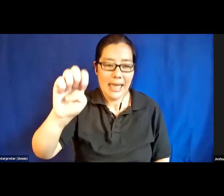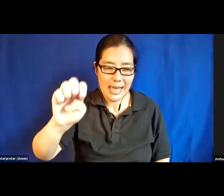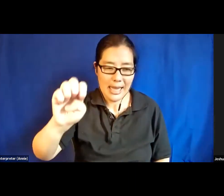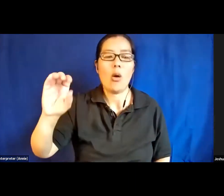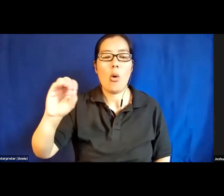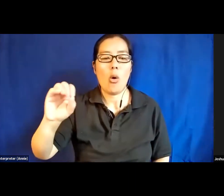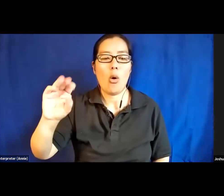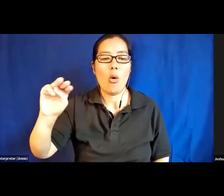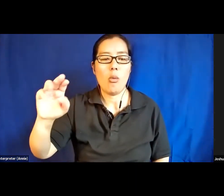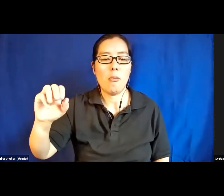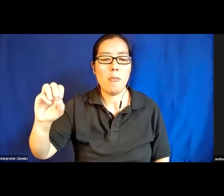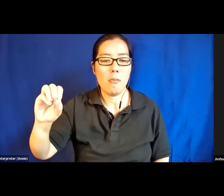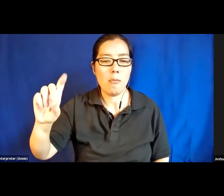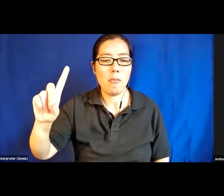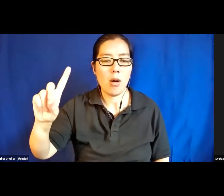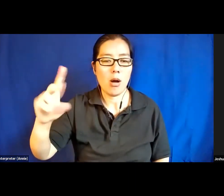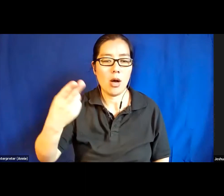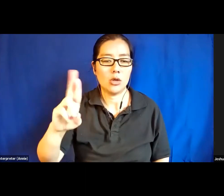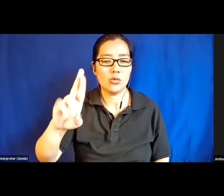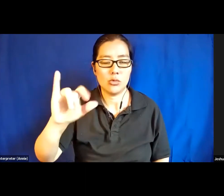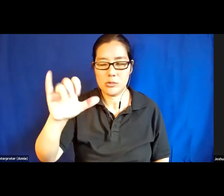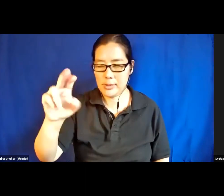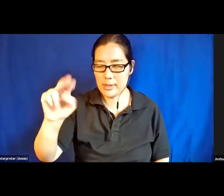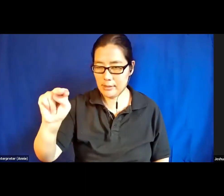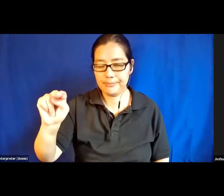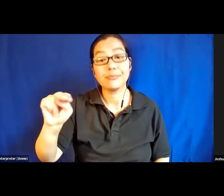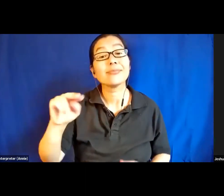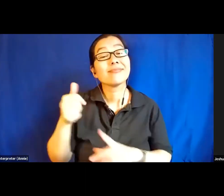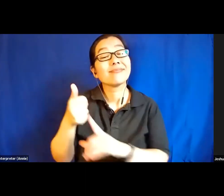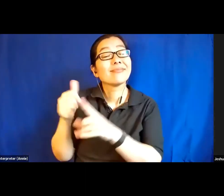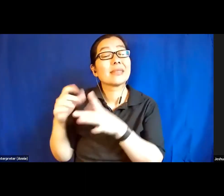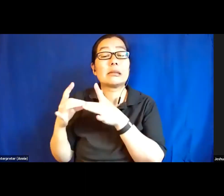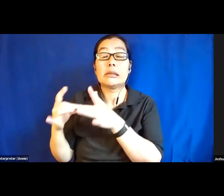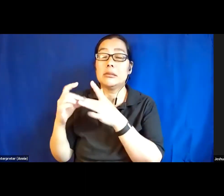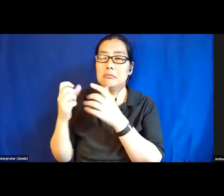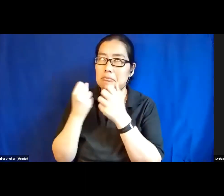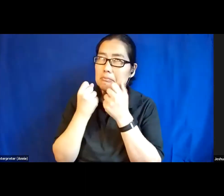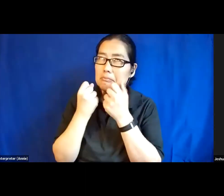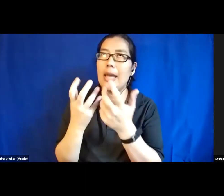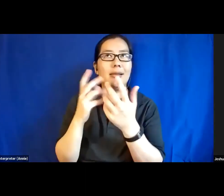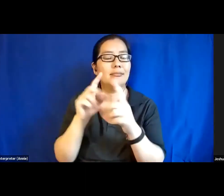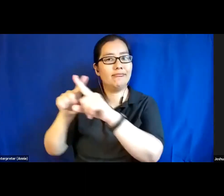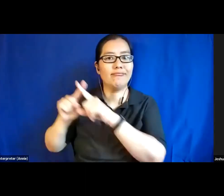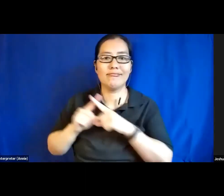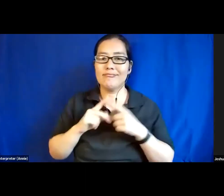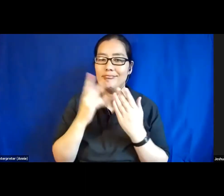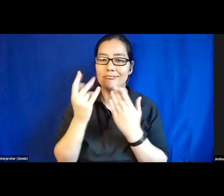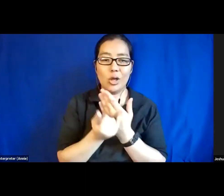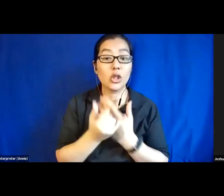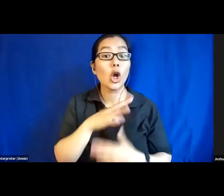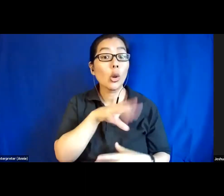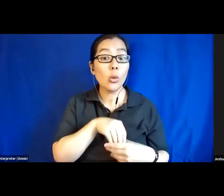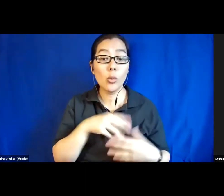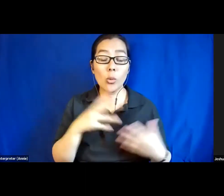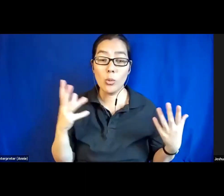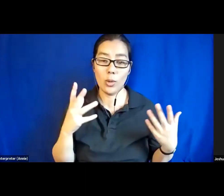is the lead on a number of cool projects including what has been colloquially